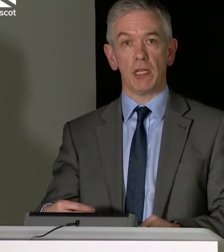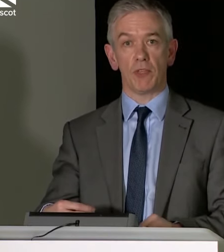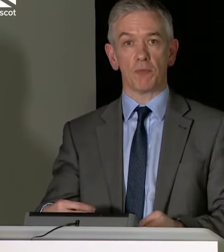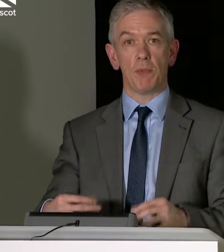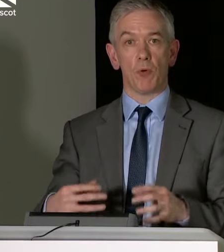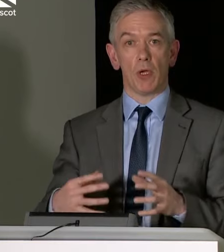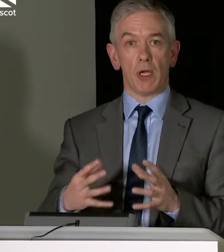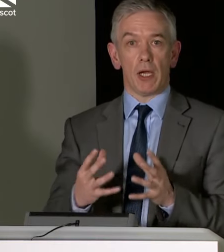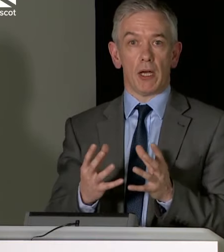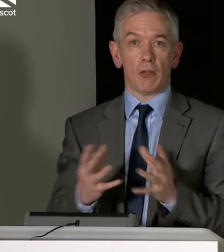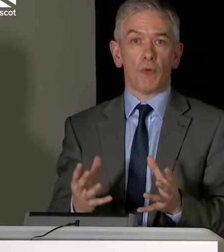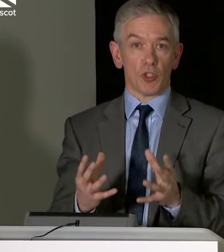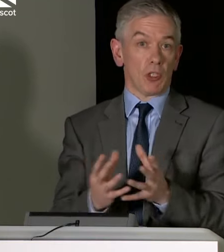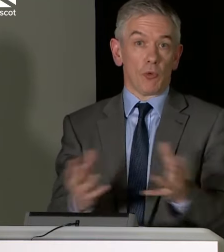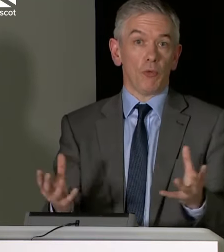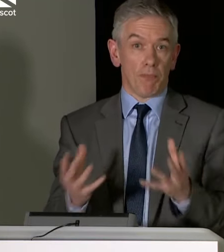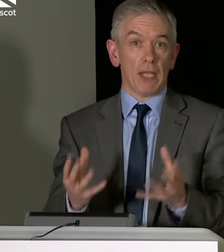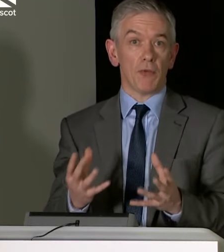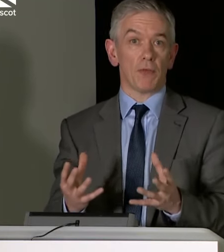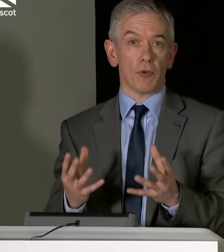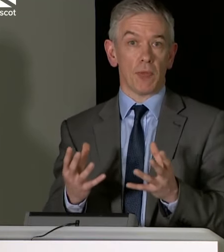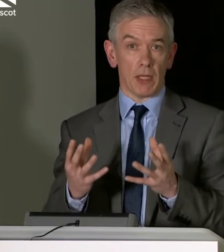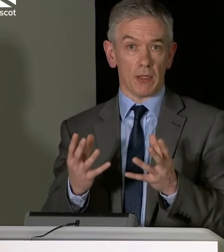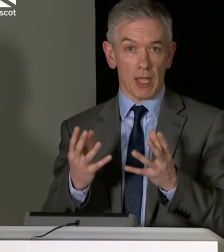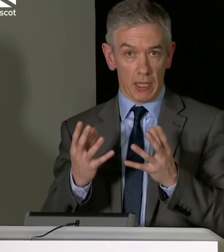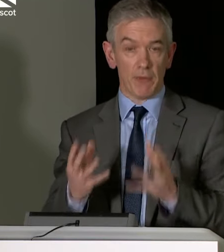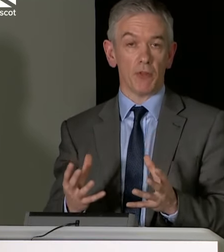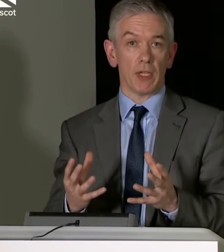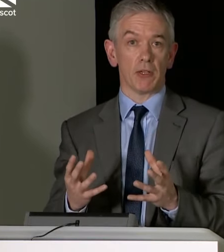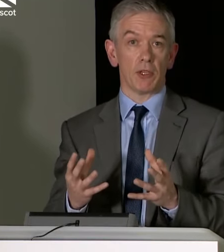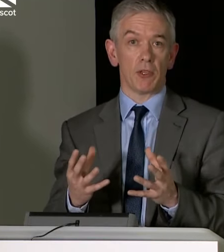of these people are, unfortunately, people who would not benefit from that level of care,